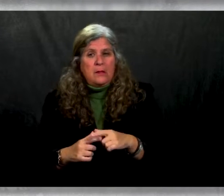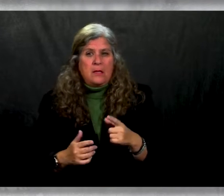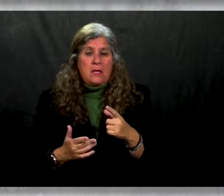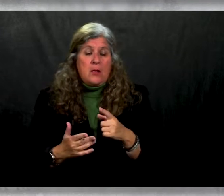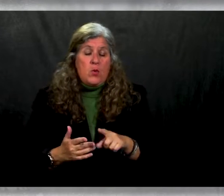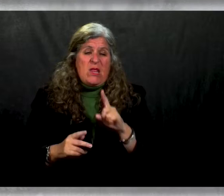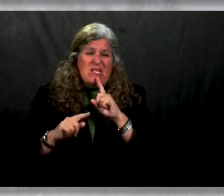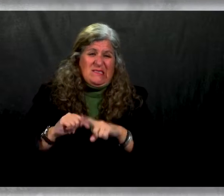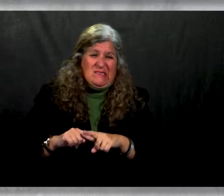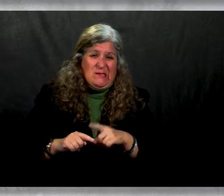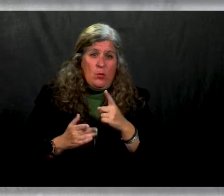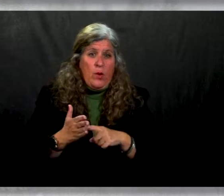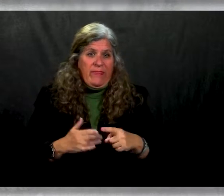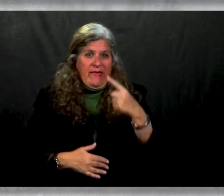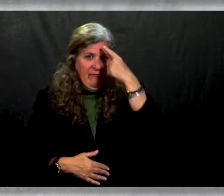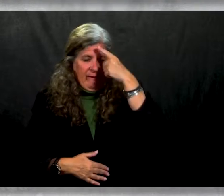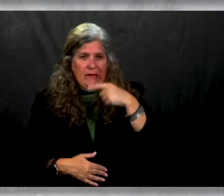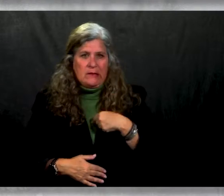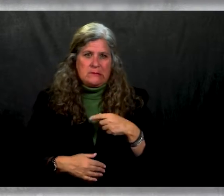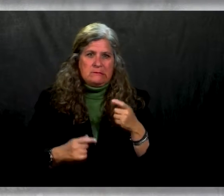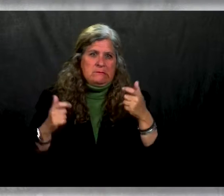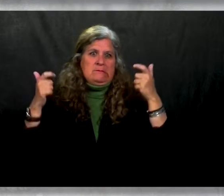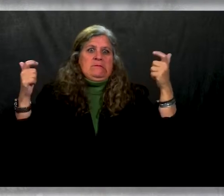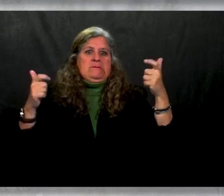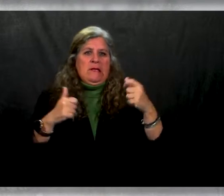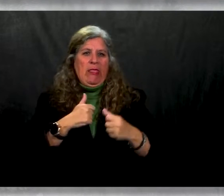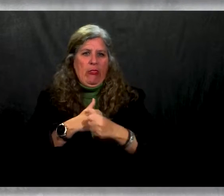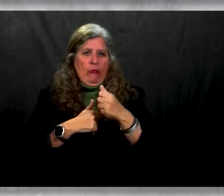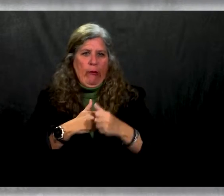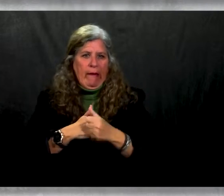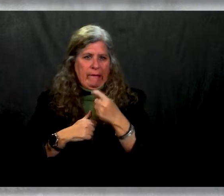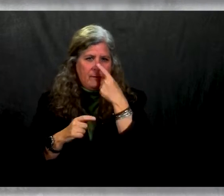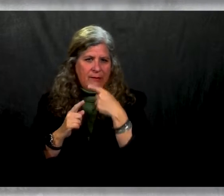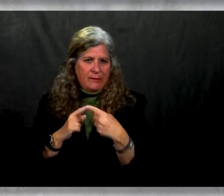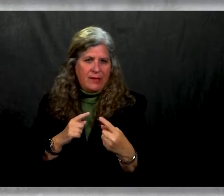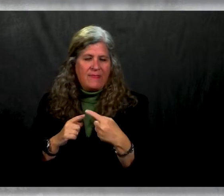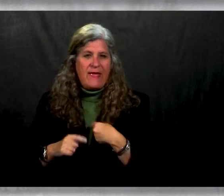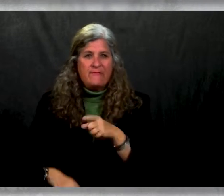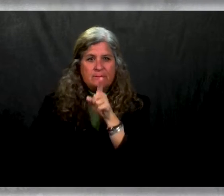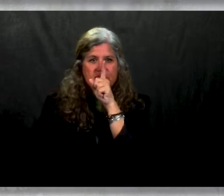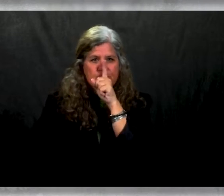to be the greatest threat to the regime, they have a huge secret police apparatus